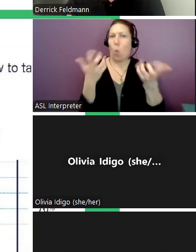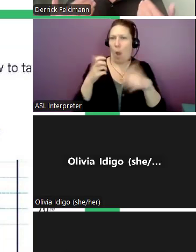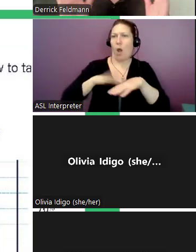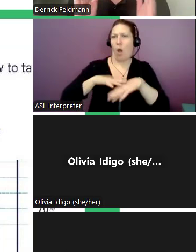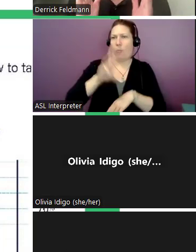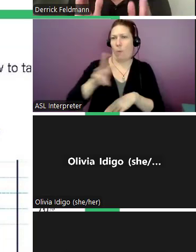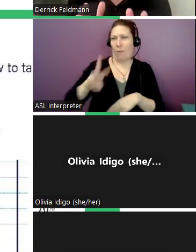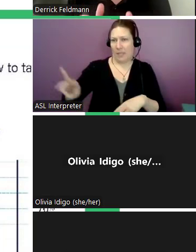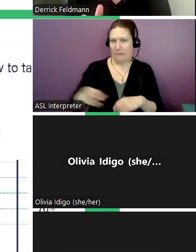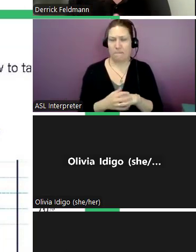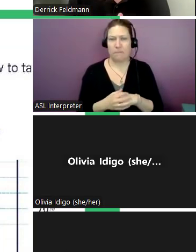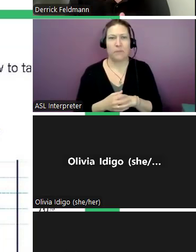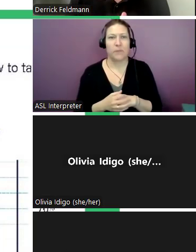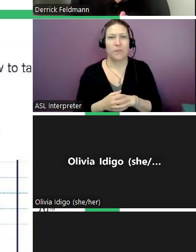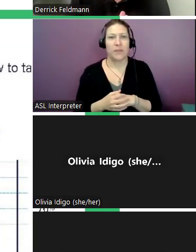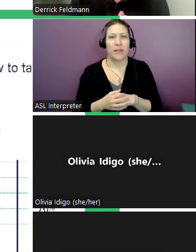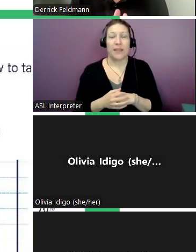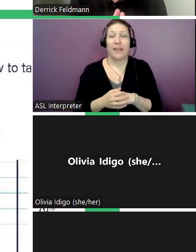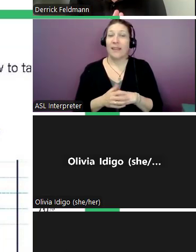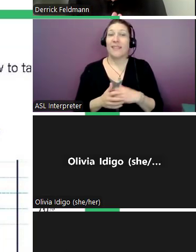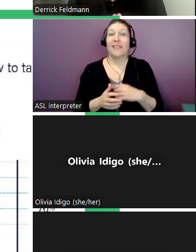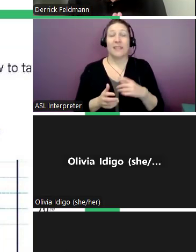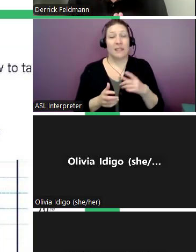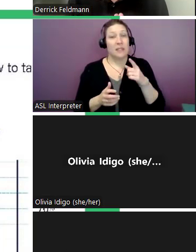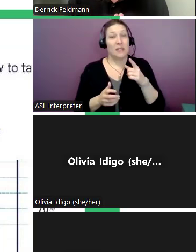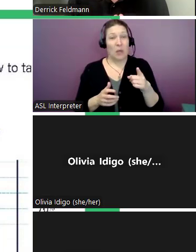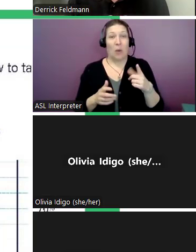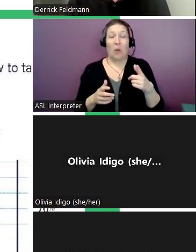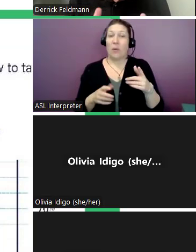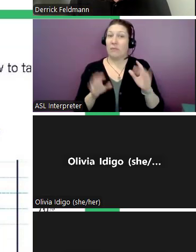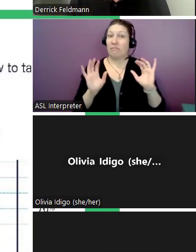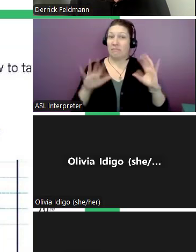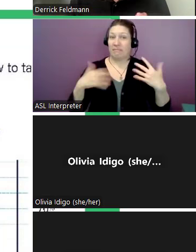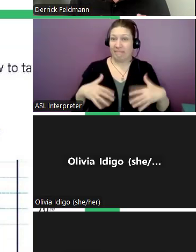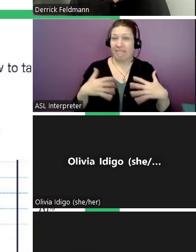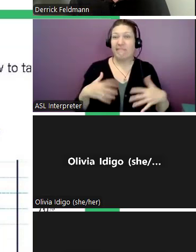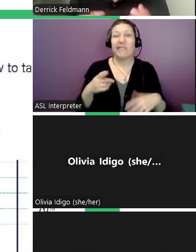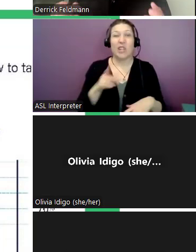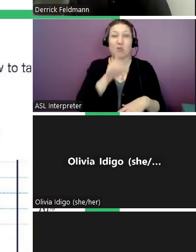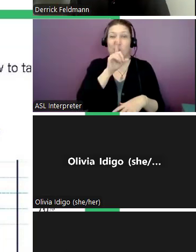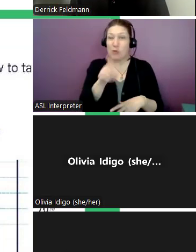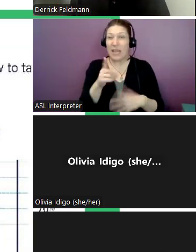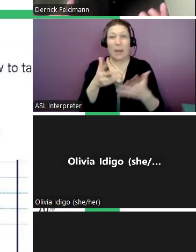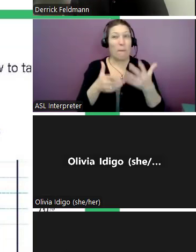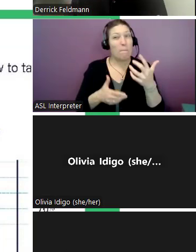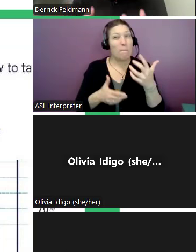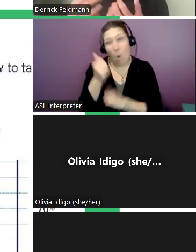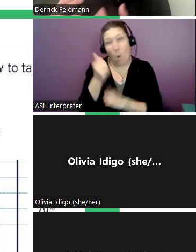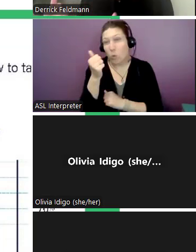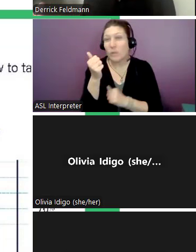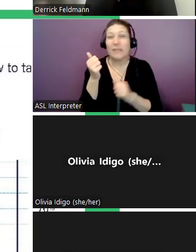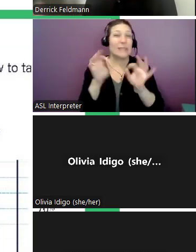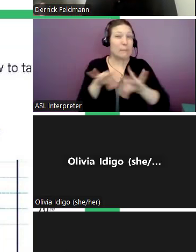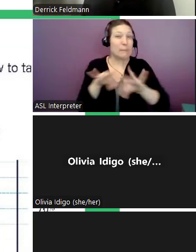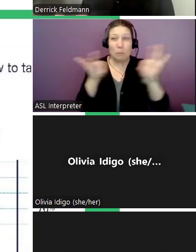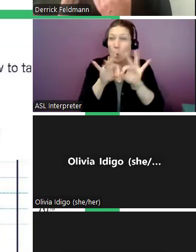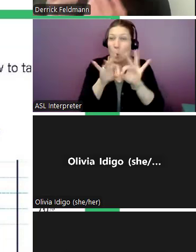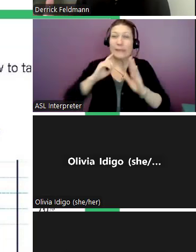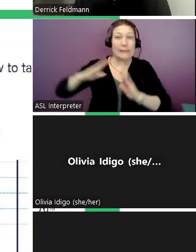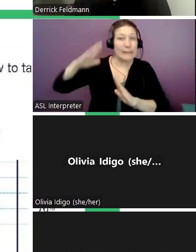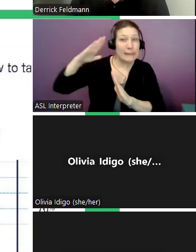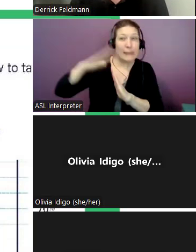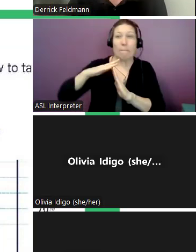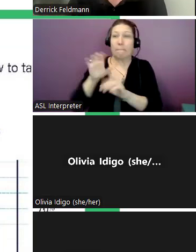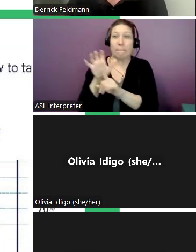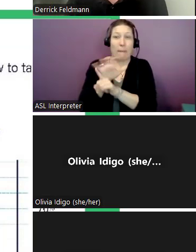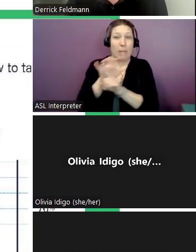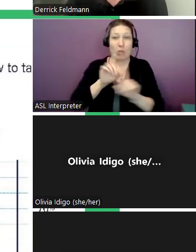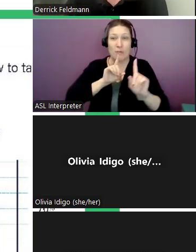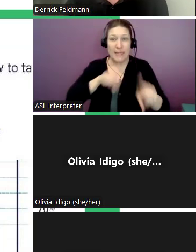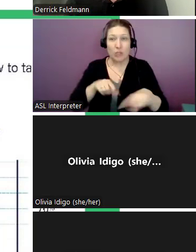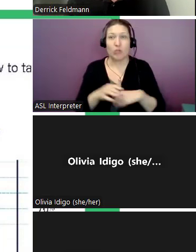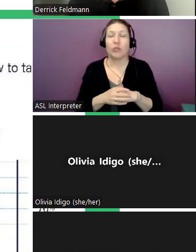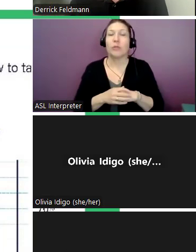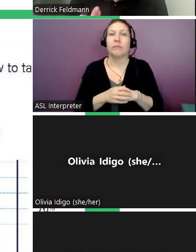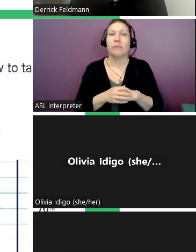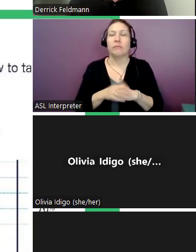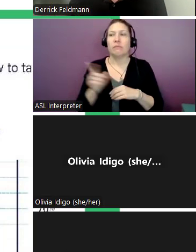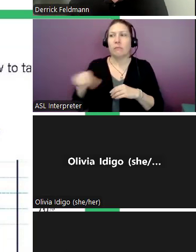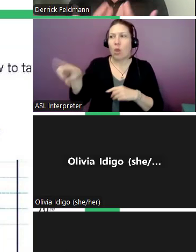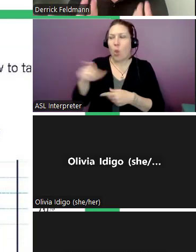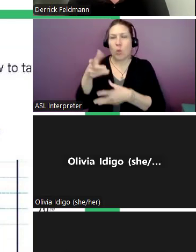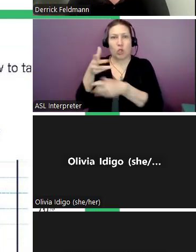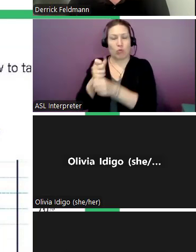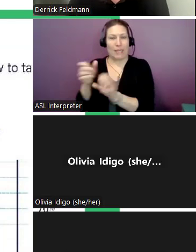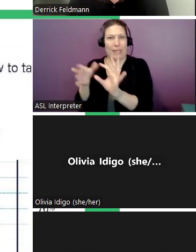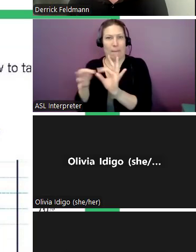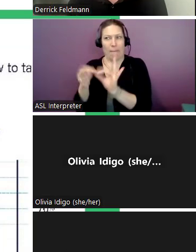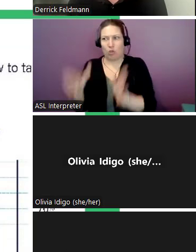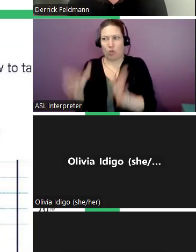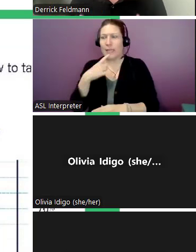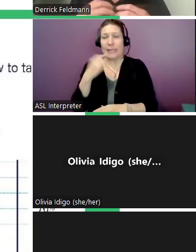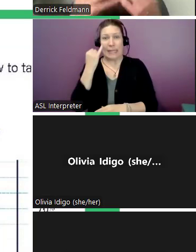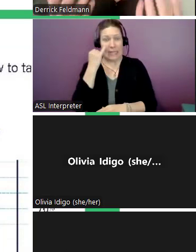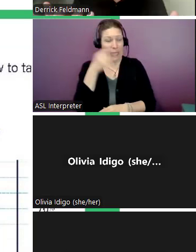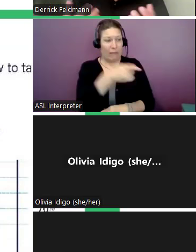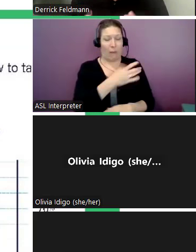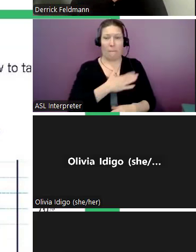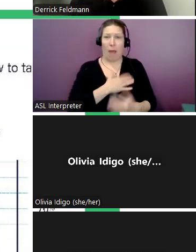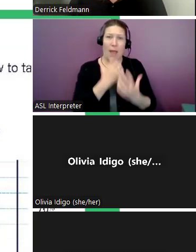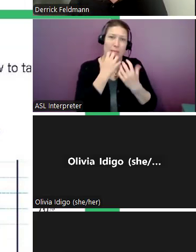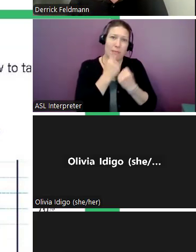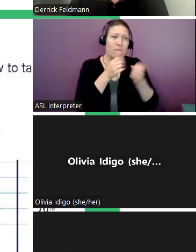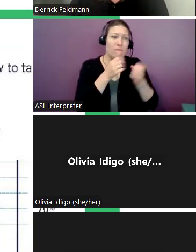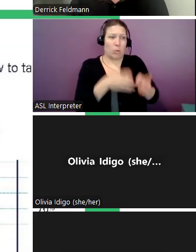and that is, I just want to know what I should be doing in that moment when my loved one and my close connection is having a struggle or a challenge with their mental health.